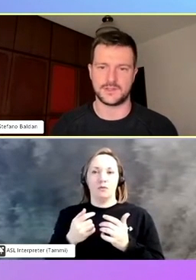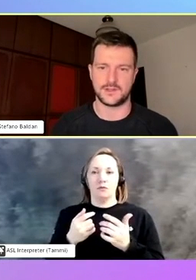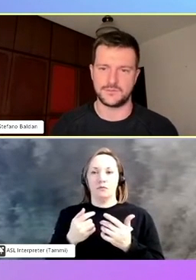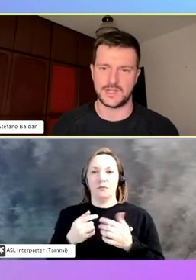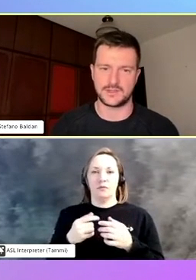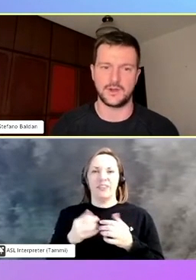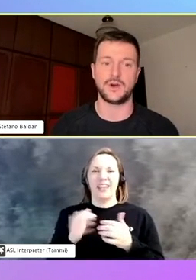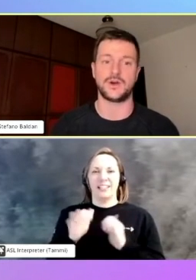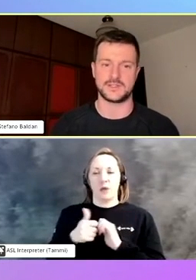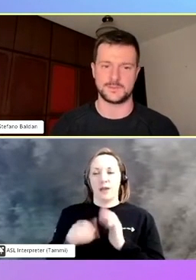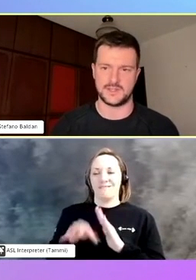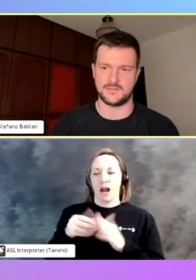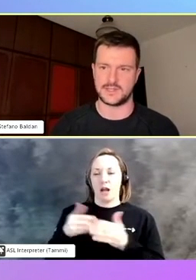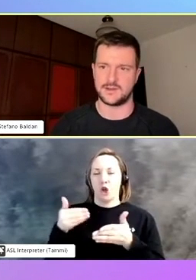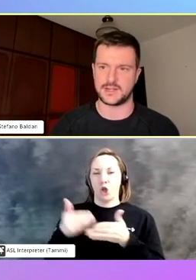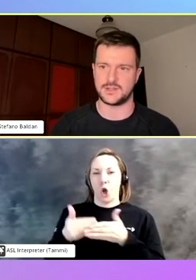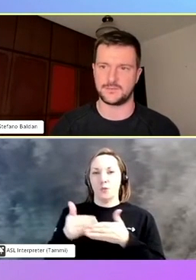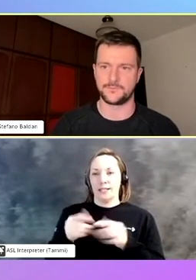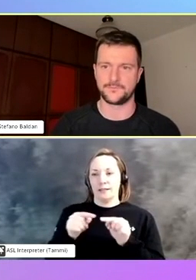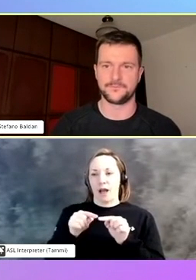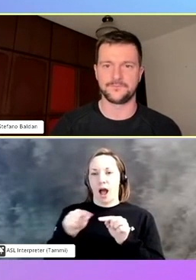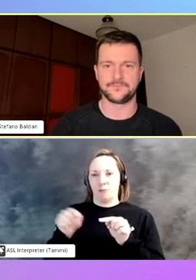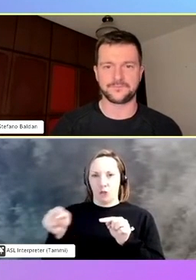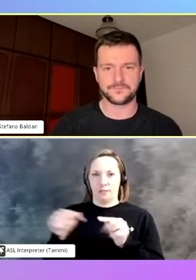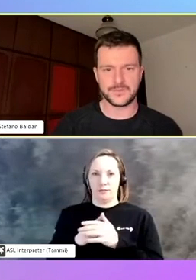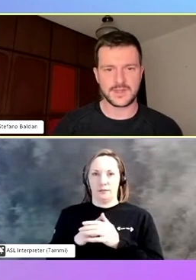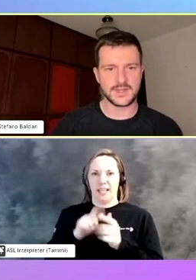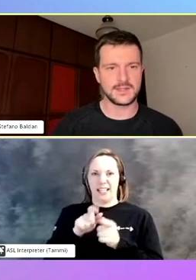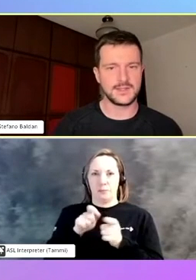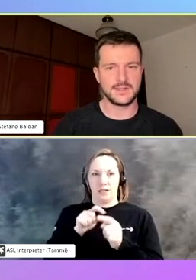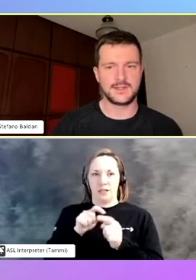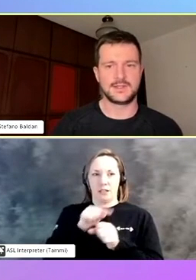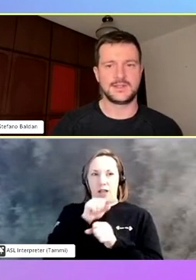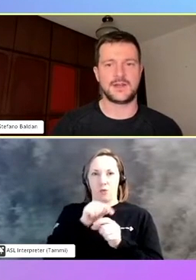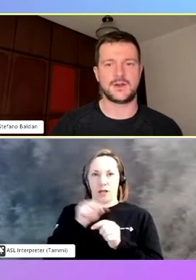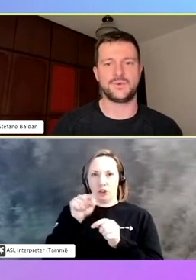and audit with our accessibility designer. At the development stage it's important